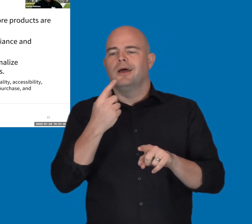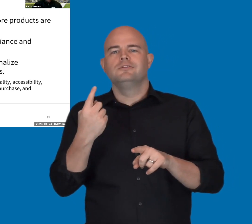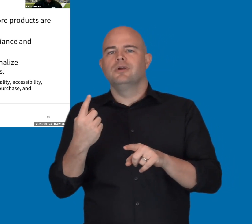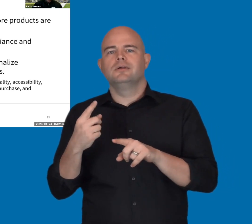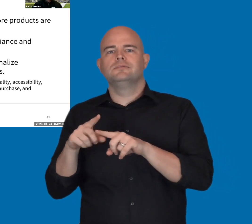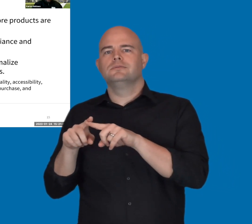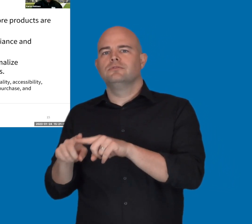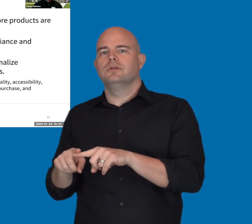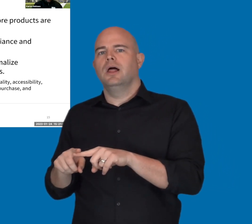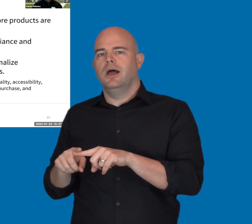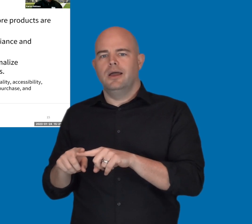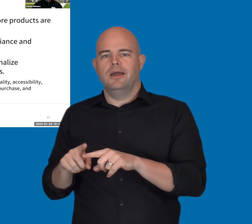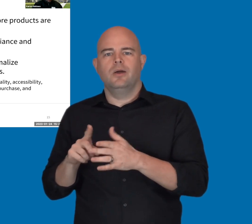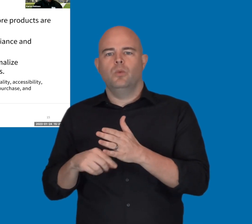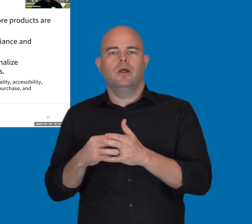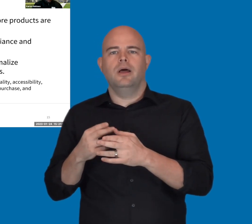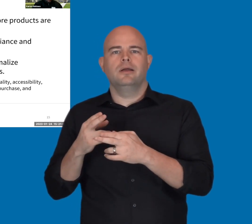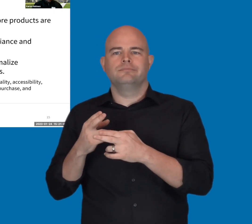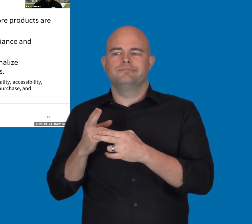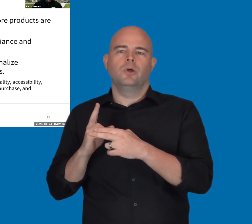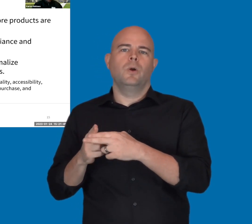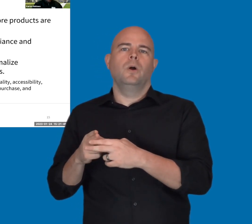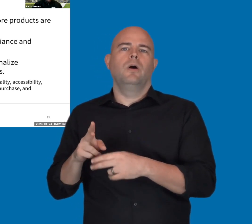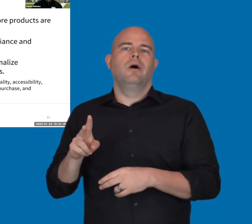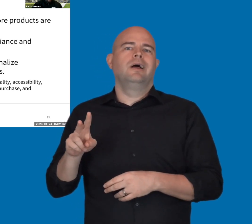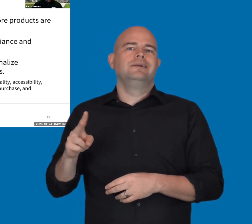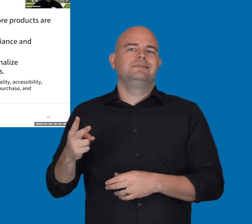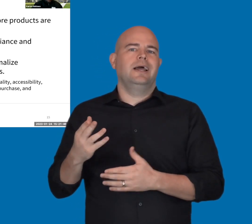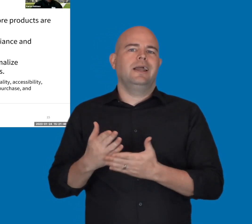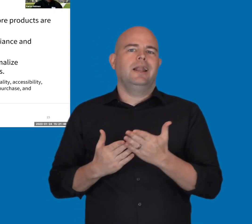that would give us a more accessible, or a process